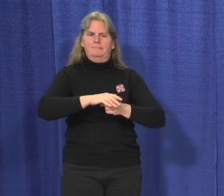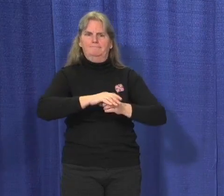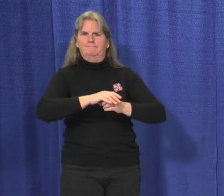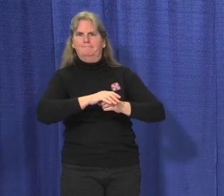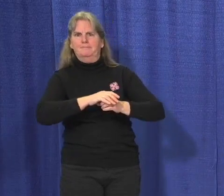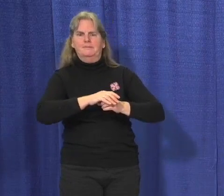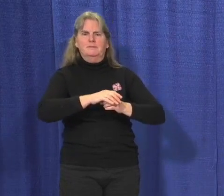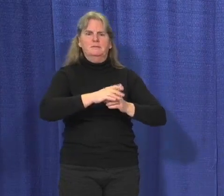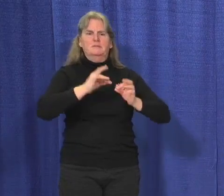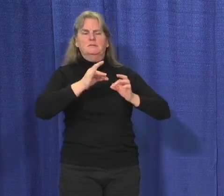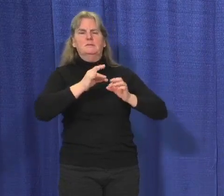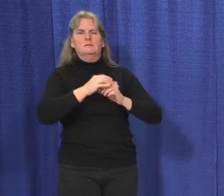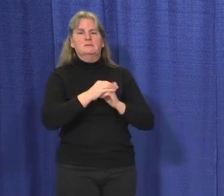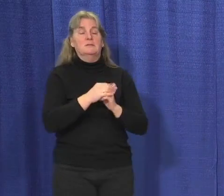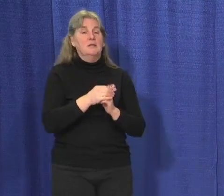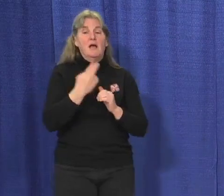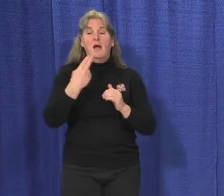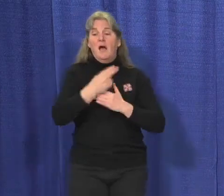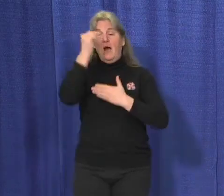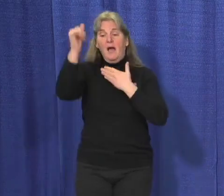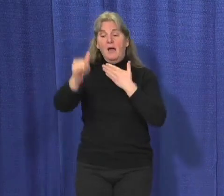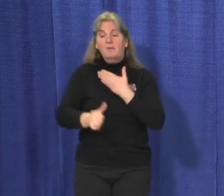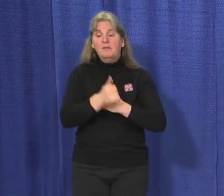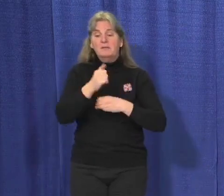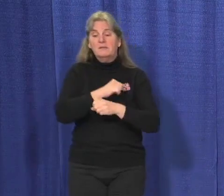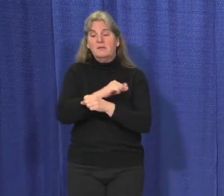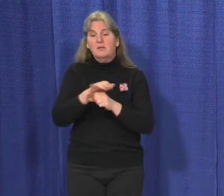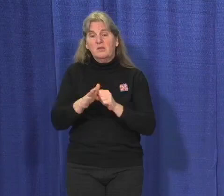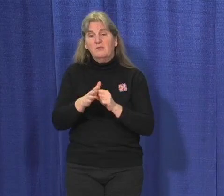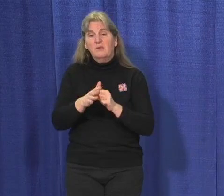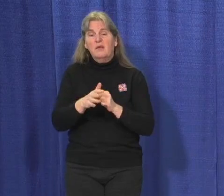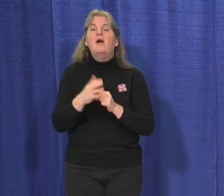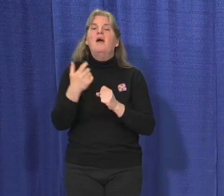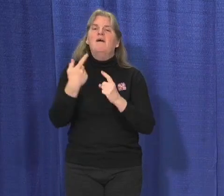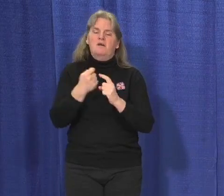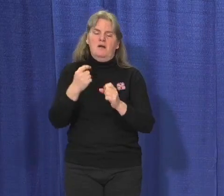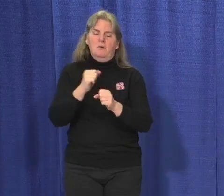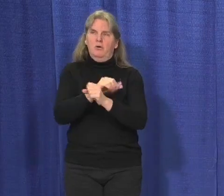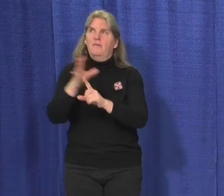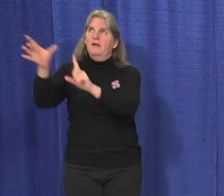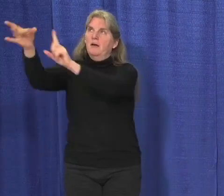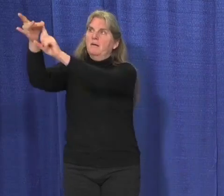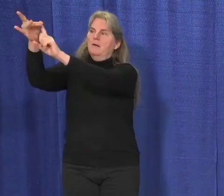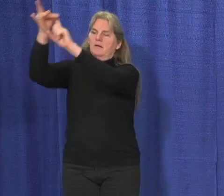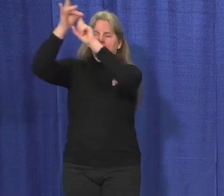approach. The greatest risk of COVID in YUKON is through importation and